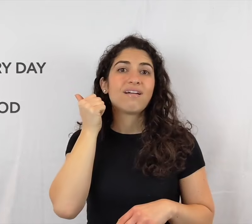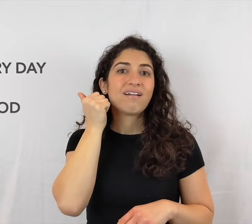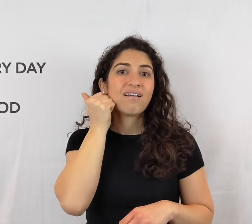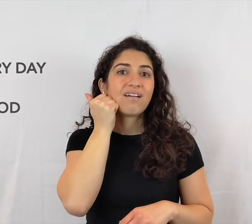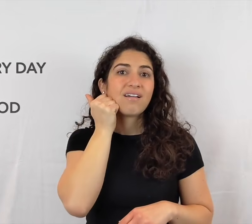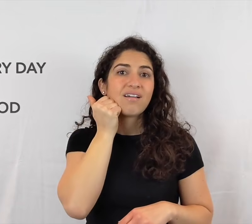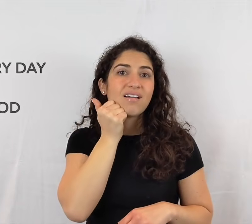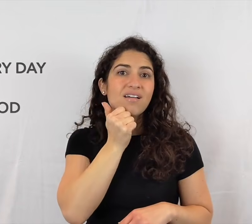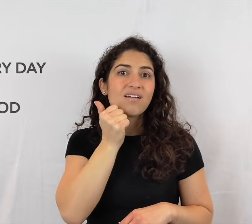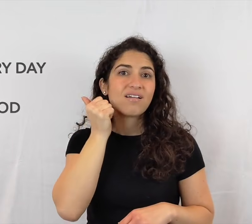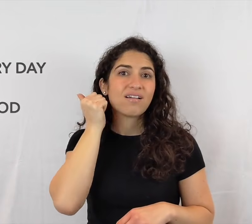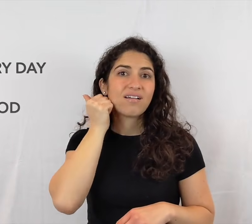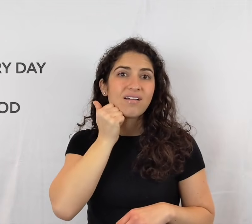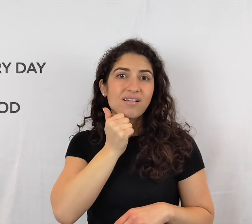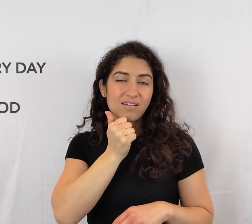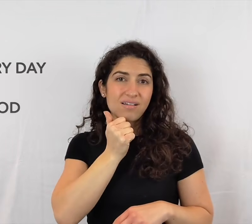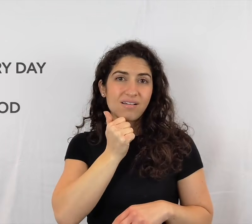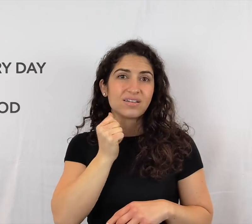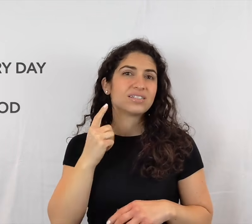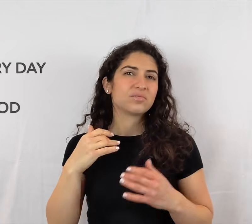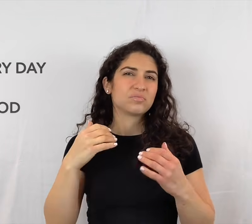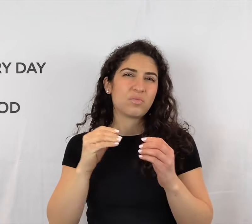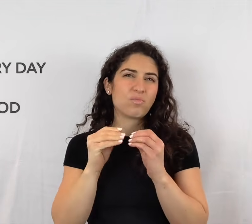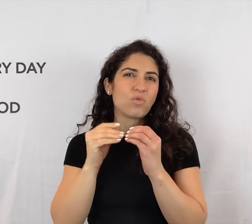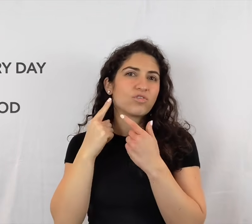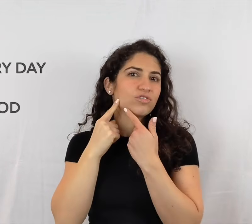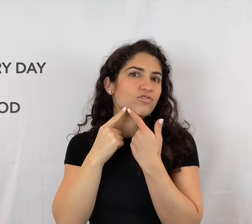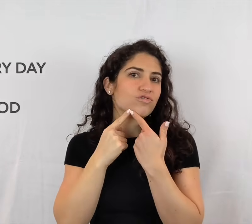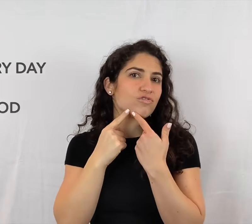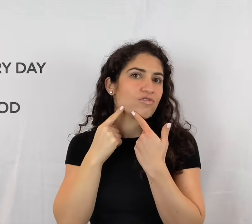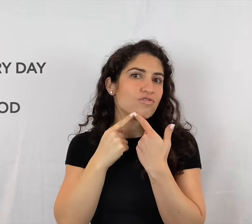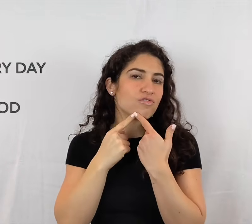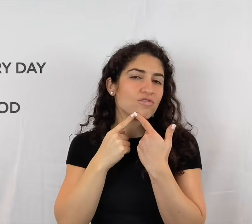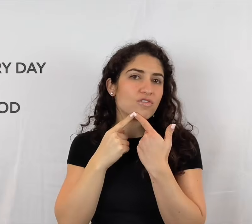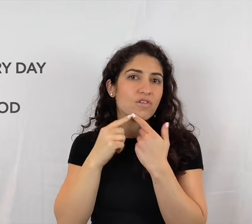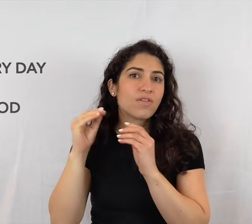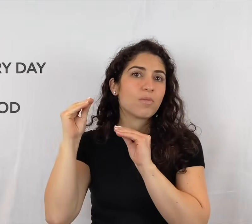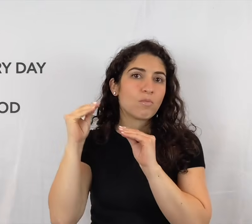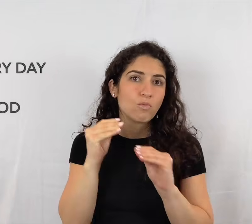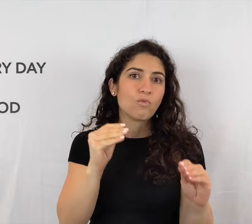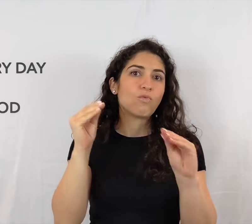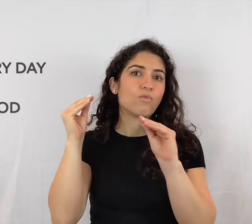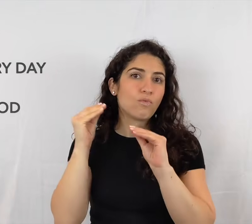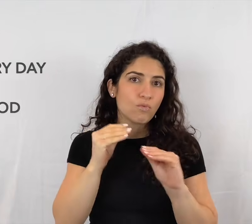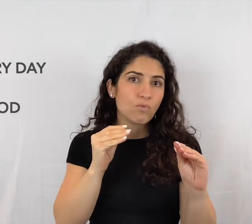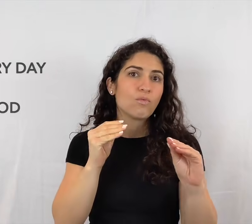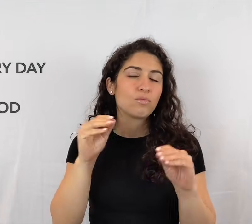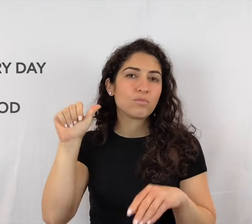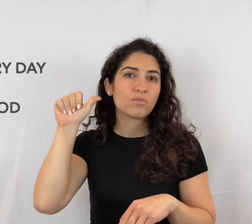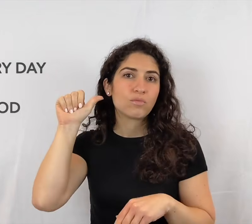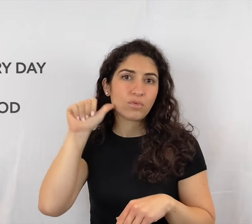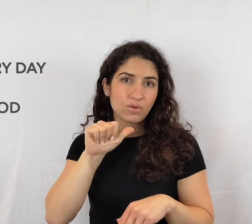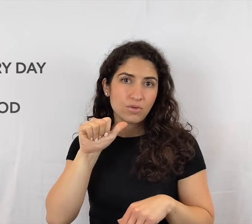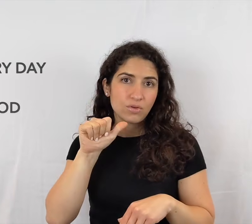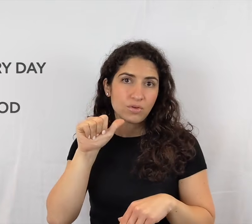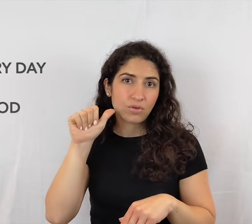EVERYDAY is more along the jawline moving downward.